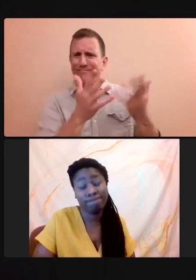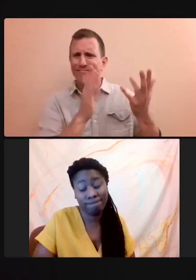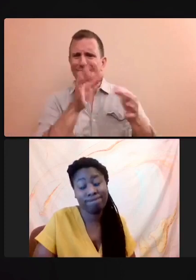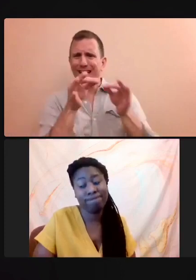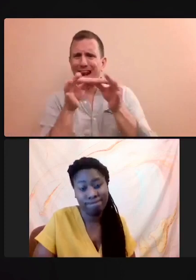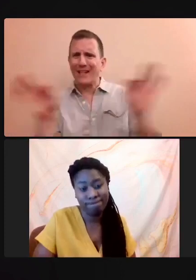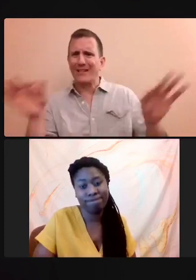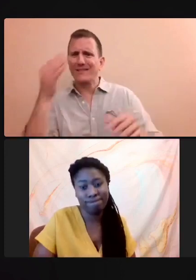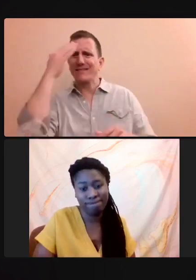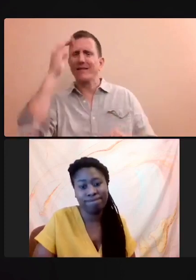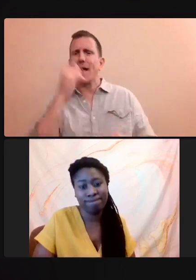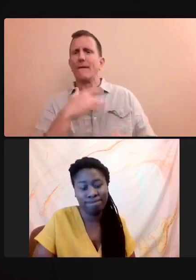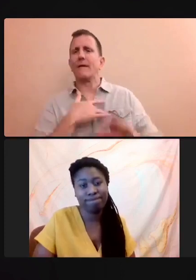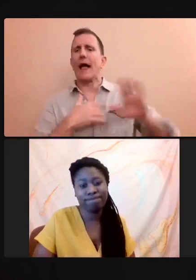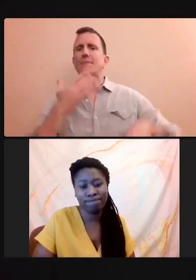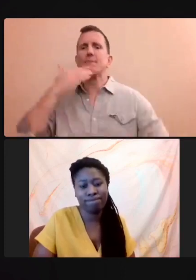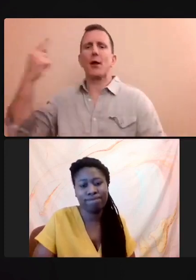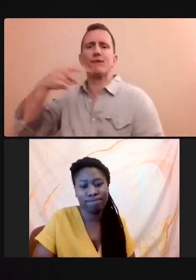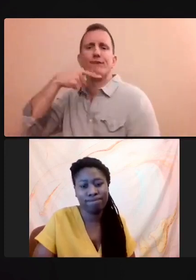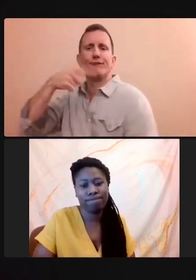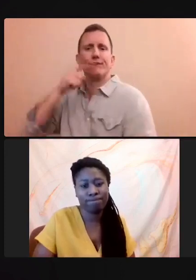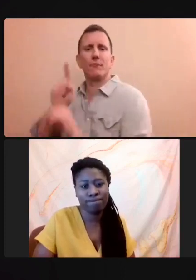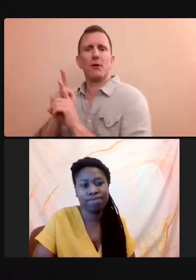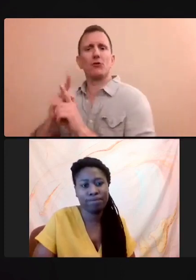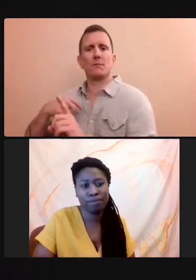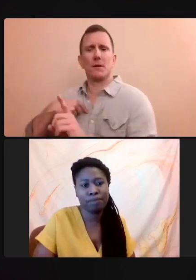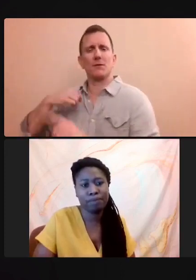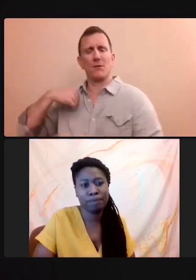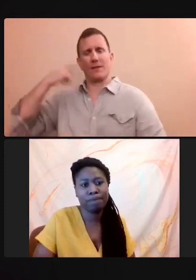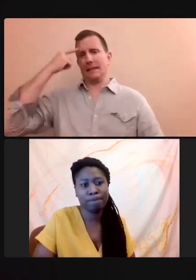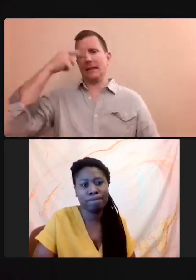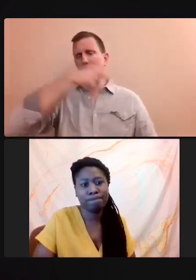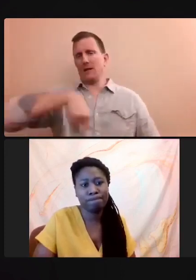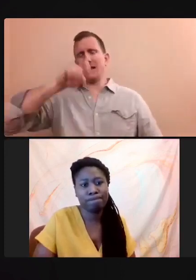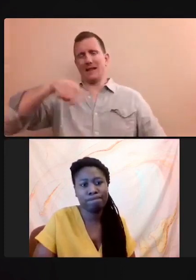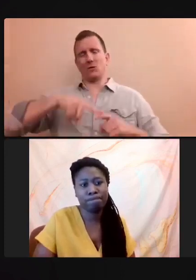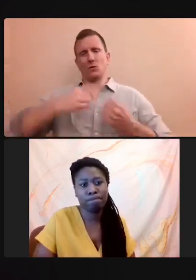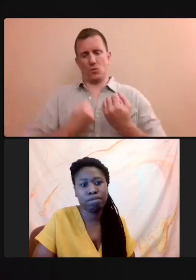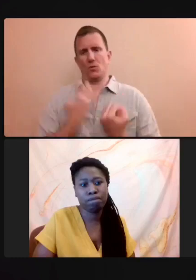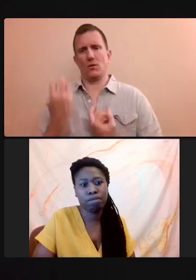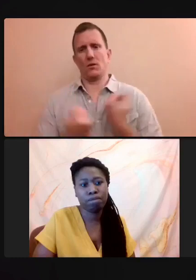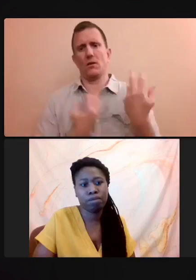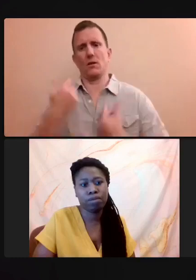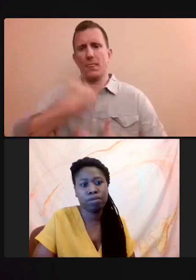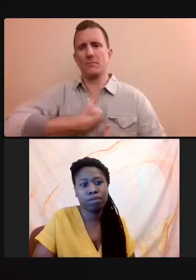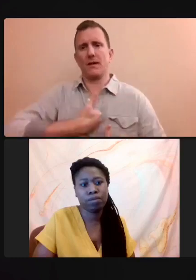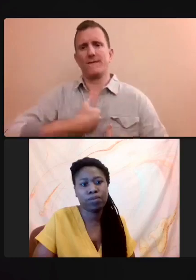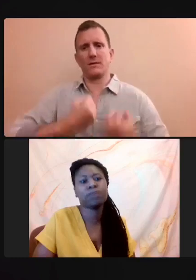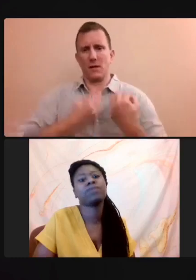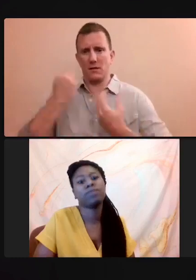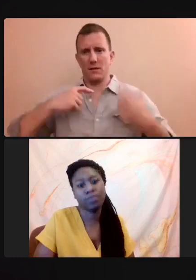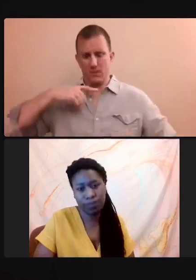another deaf community as well as with the interpreting community. In order for interpreters to really grow successfully,